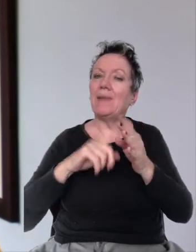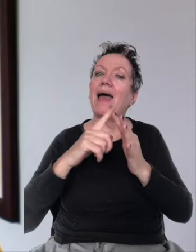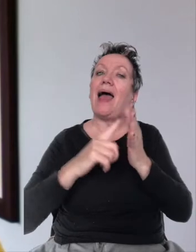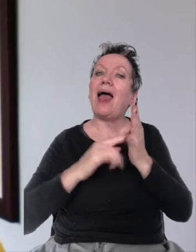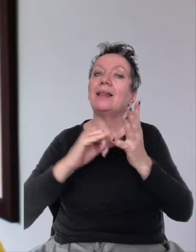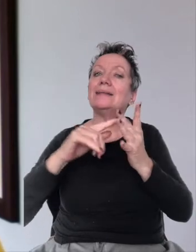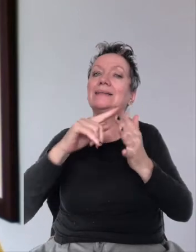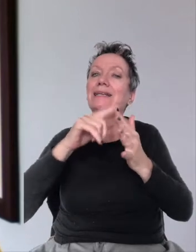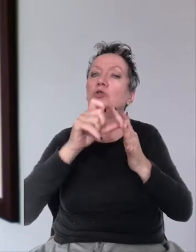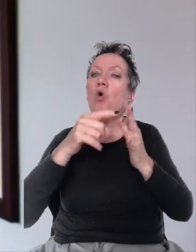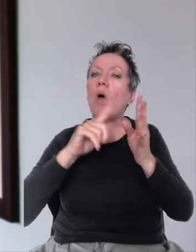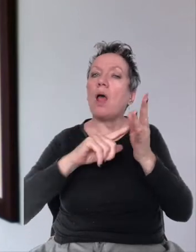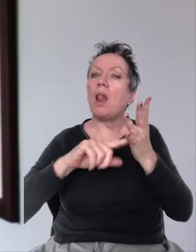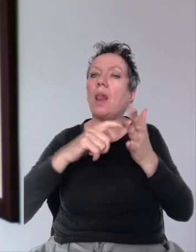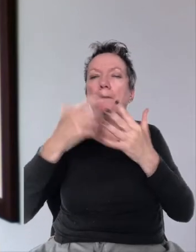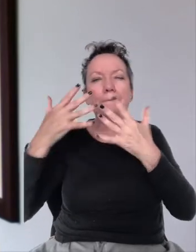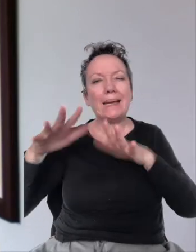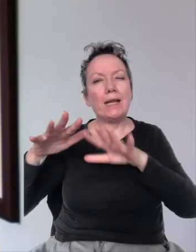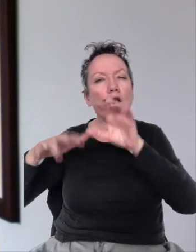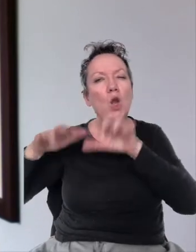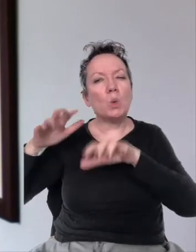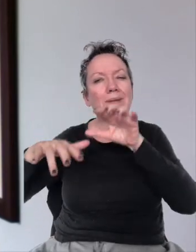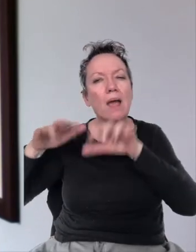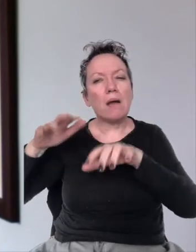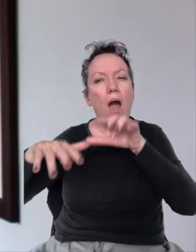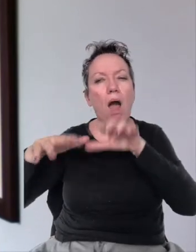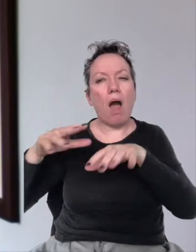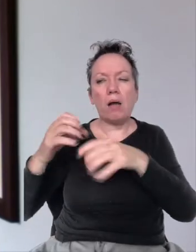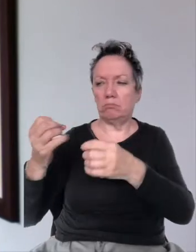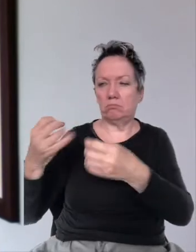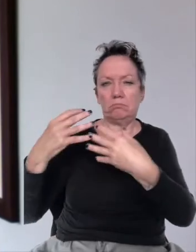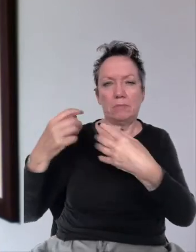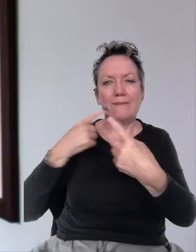note taking has sent me, uh, a bit about the conversation that was had there.